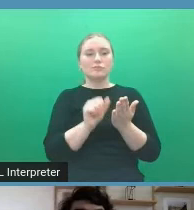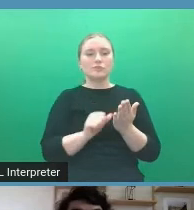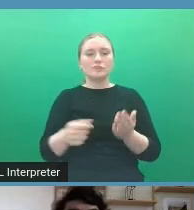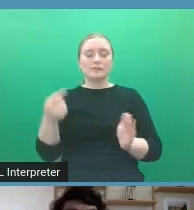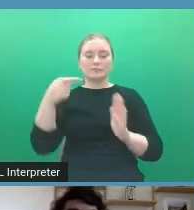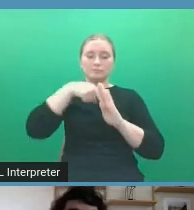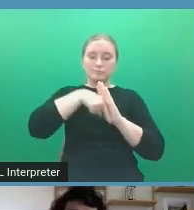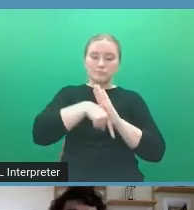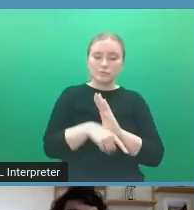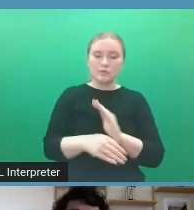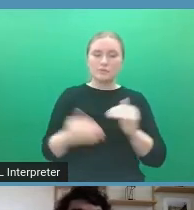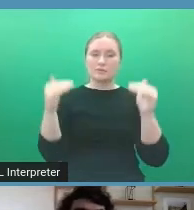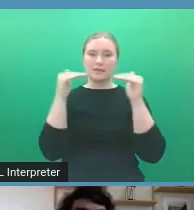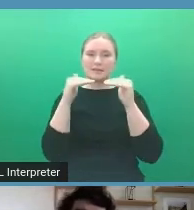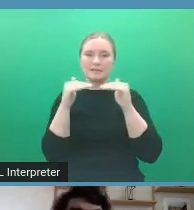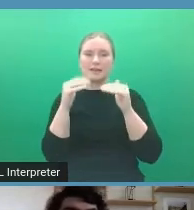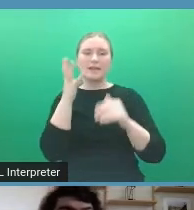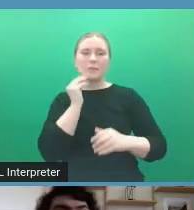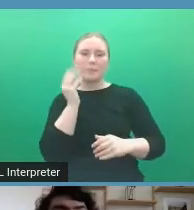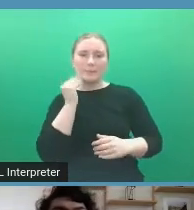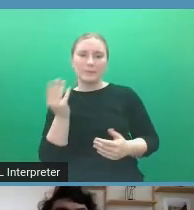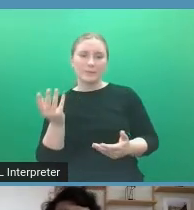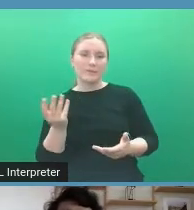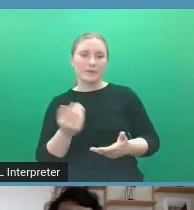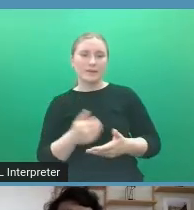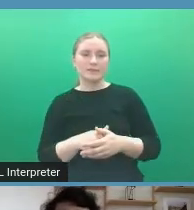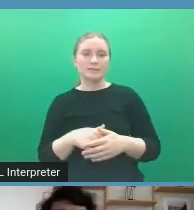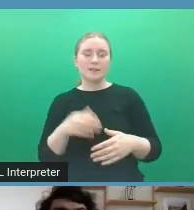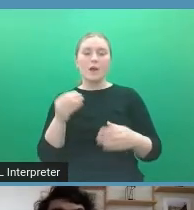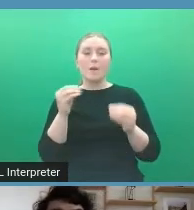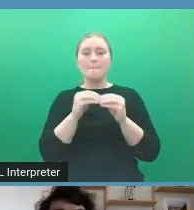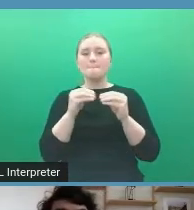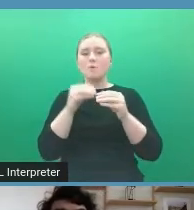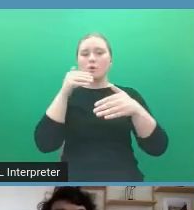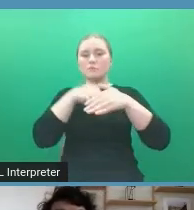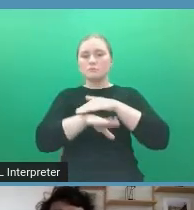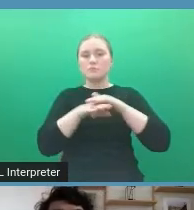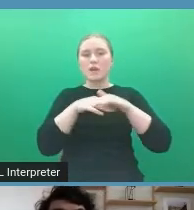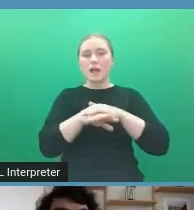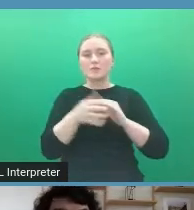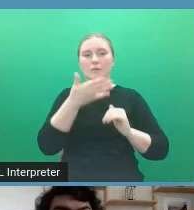equitable experiences and access to these objects which are primarily thought of as being visual.